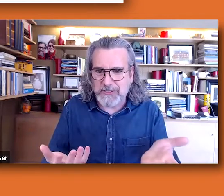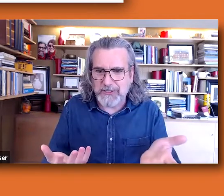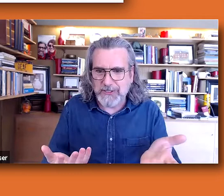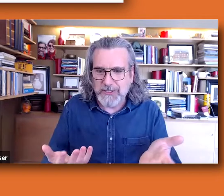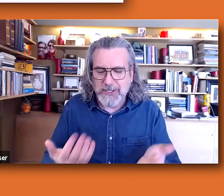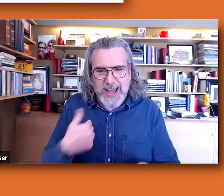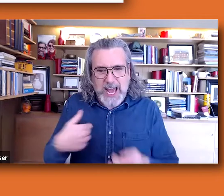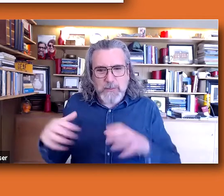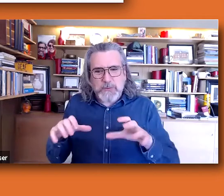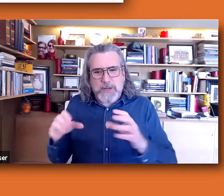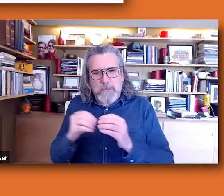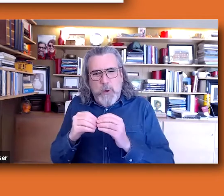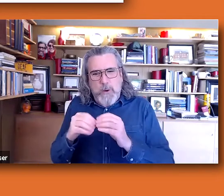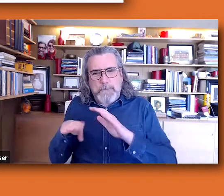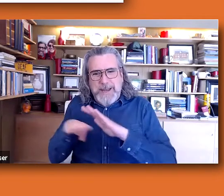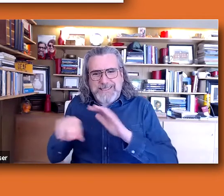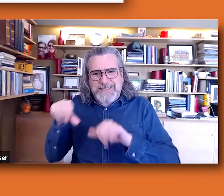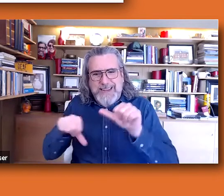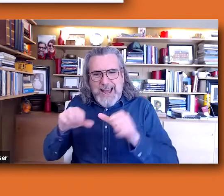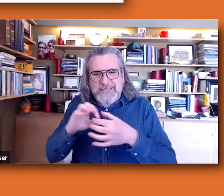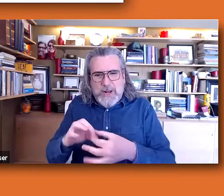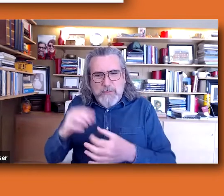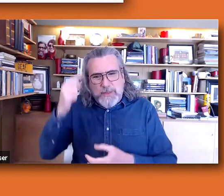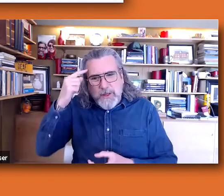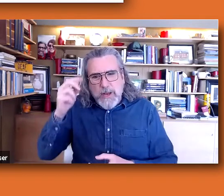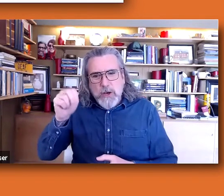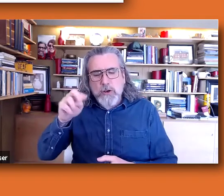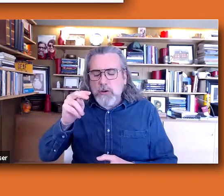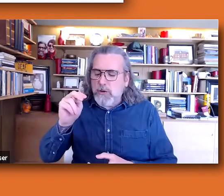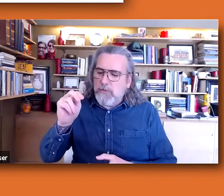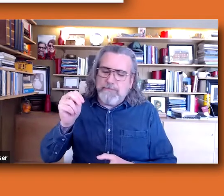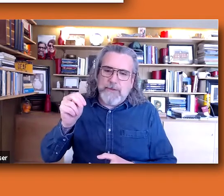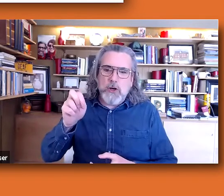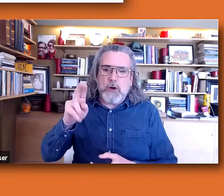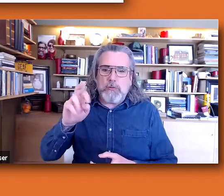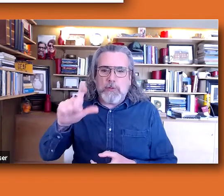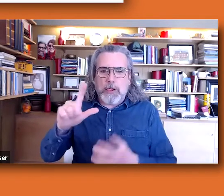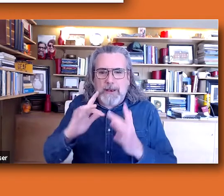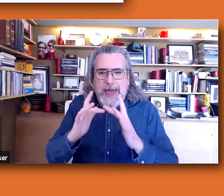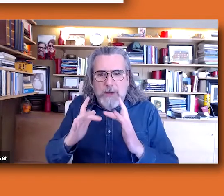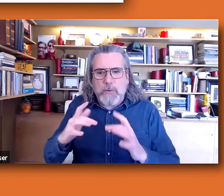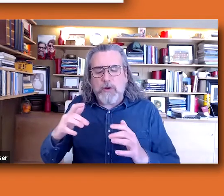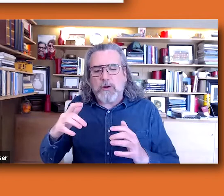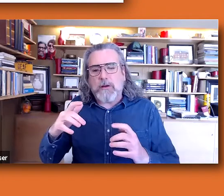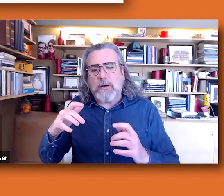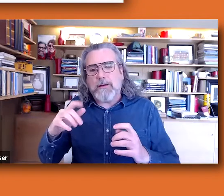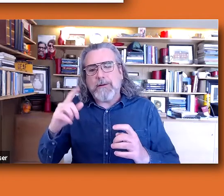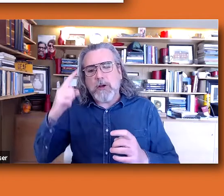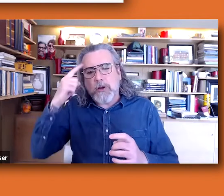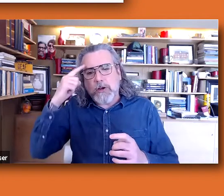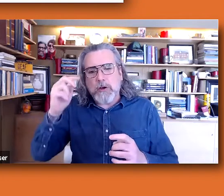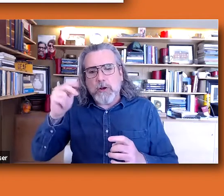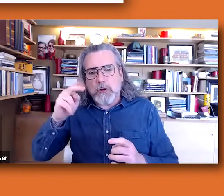especially applied educational research, where I was more interested in basic science relating to neural networks,